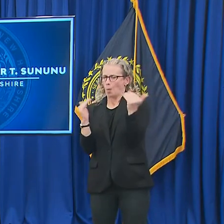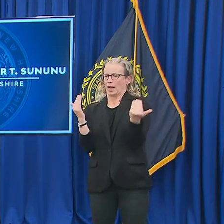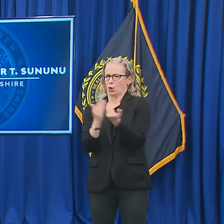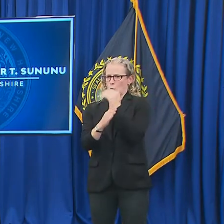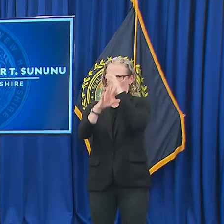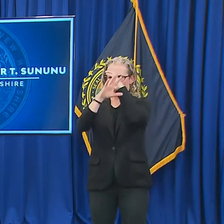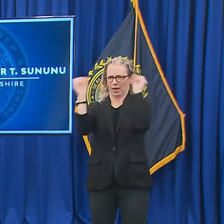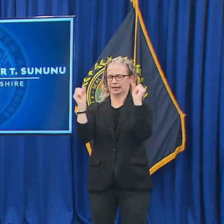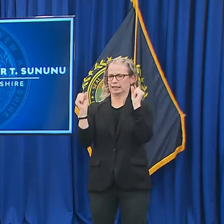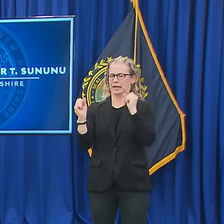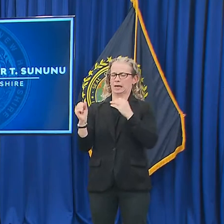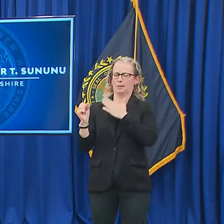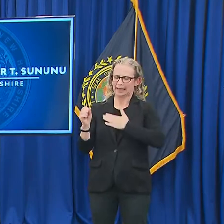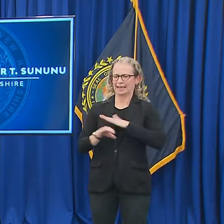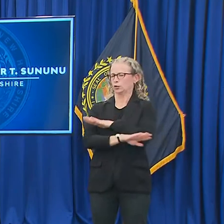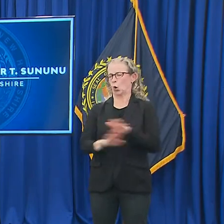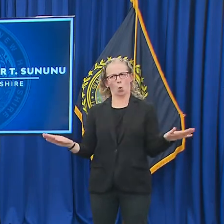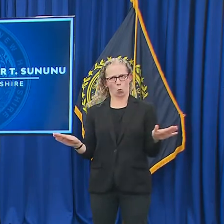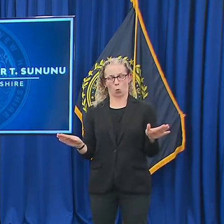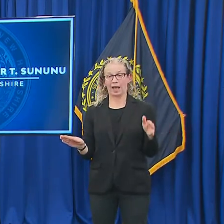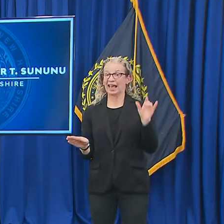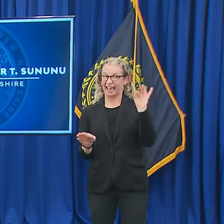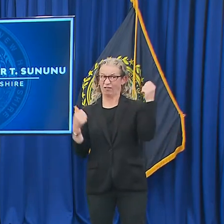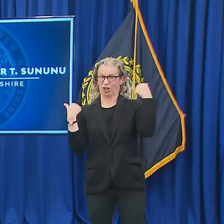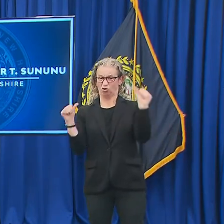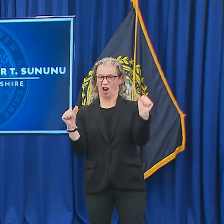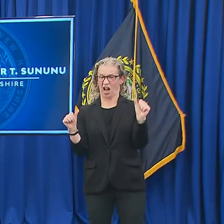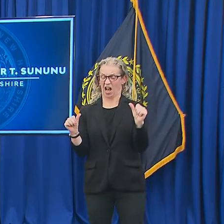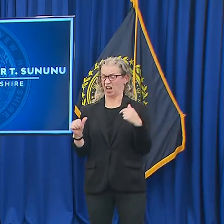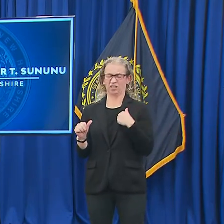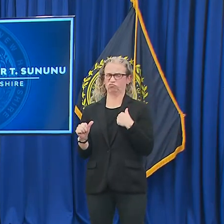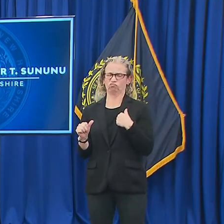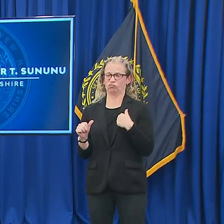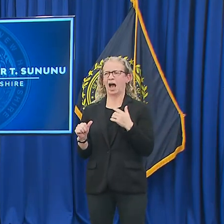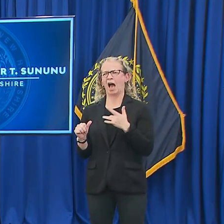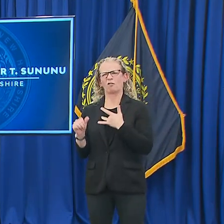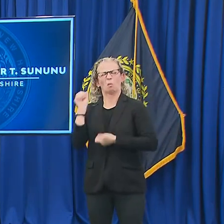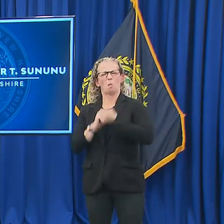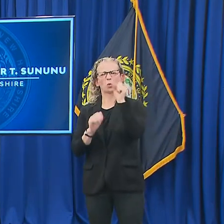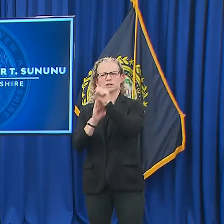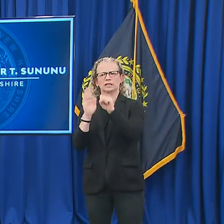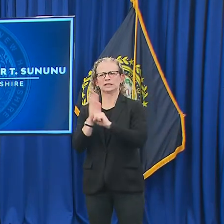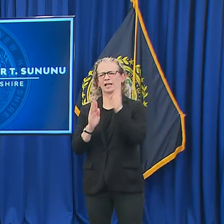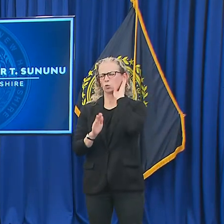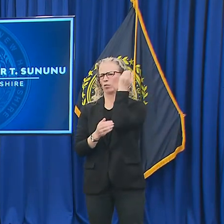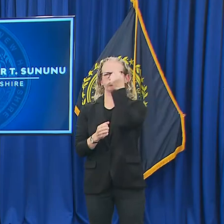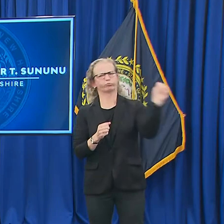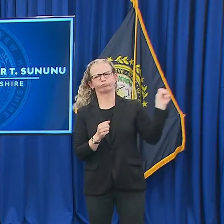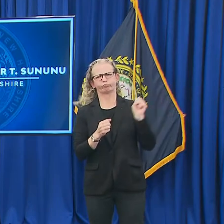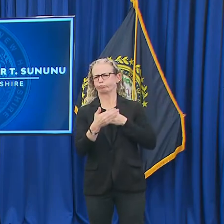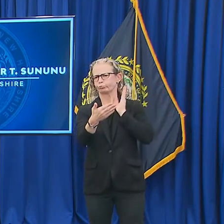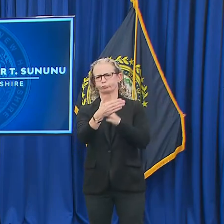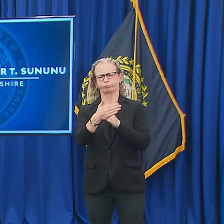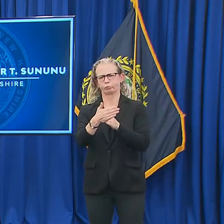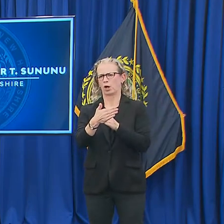We appreciate everyone joining us. And we know it was a bit extended. But there's a lot going on. We never want to be safe over you know over the next holiday week.